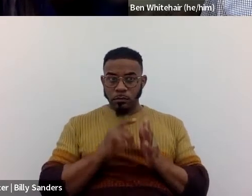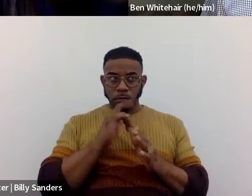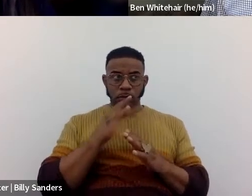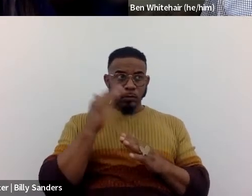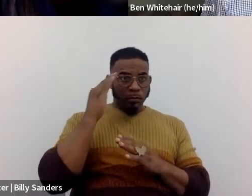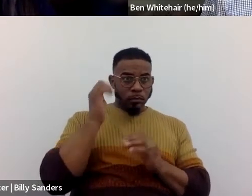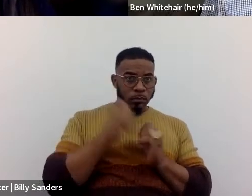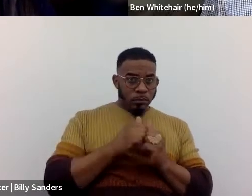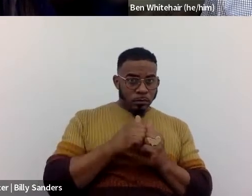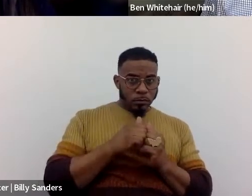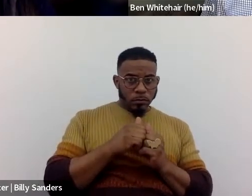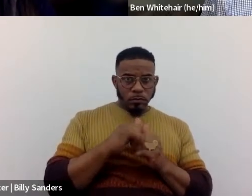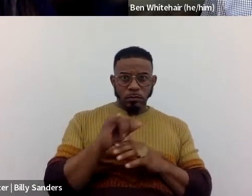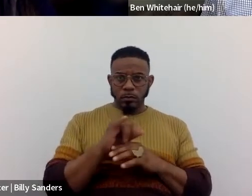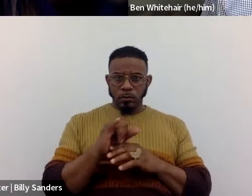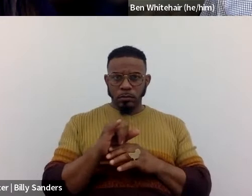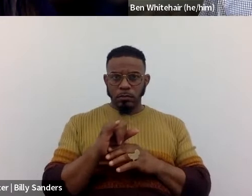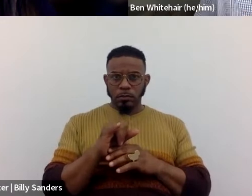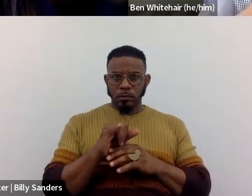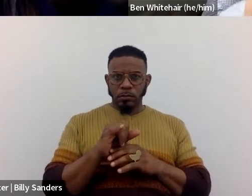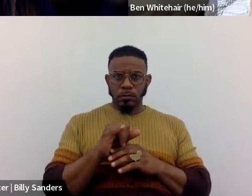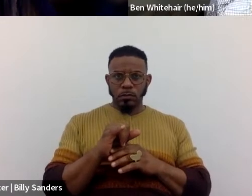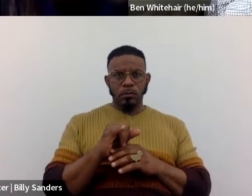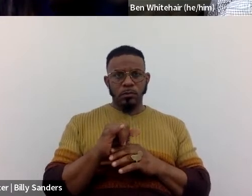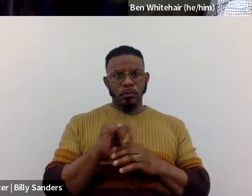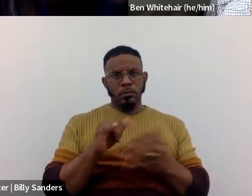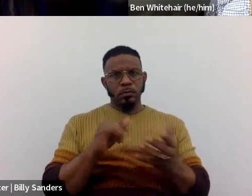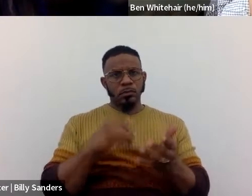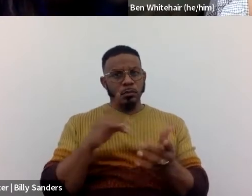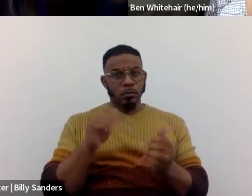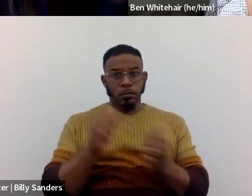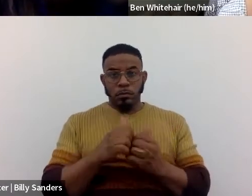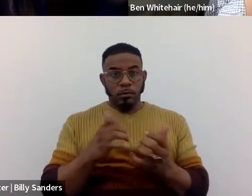with the industry and we do it without charge